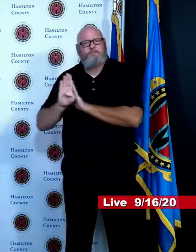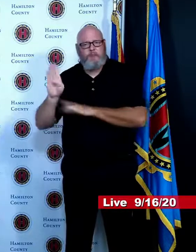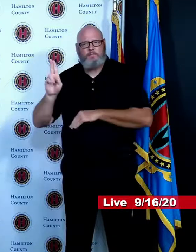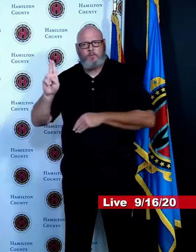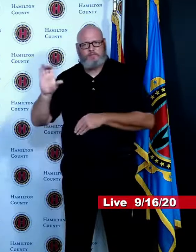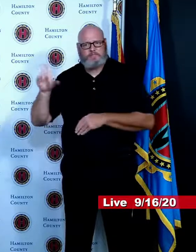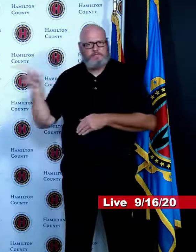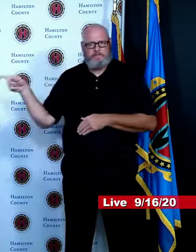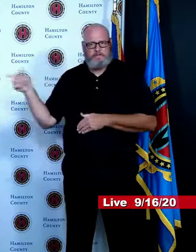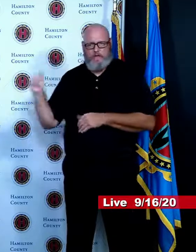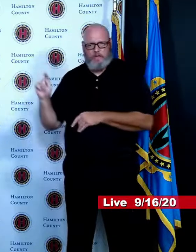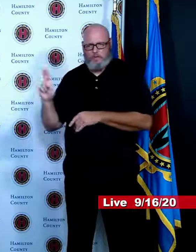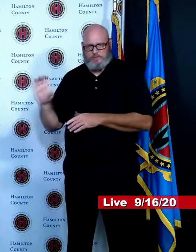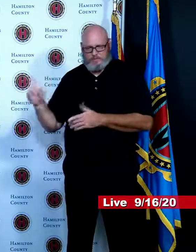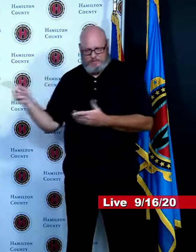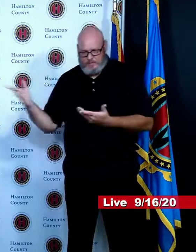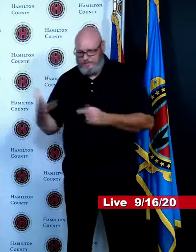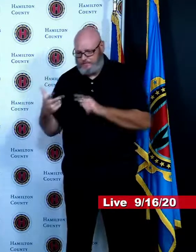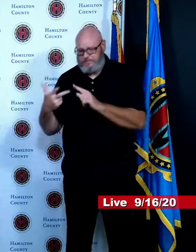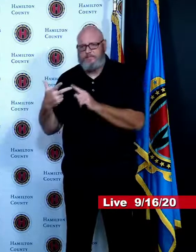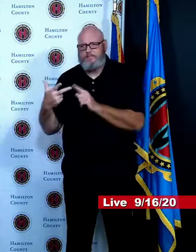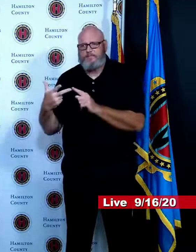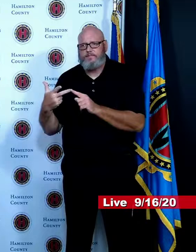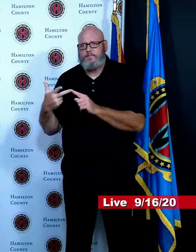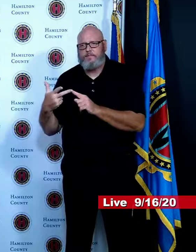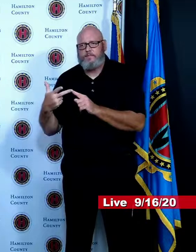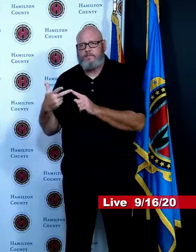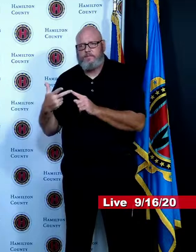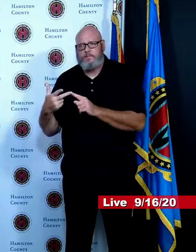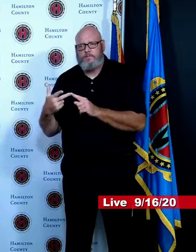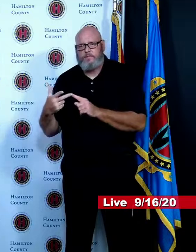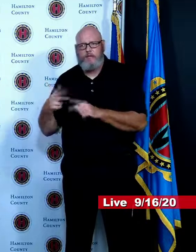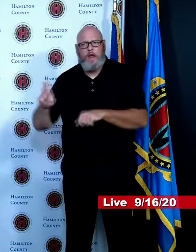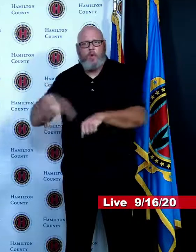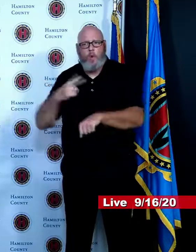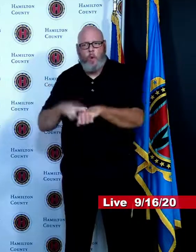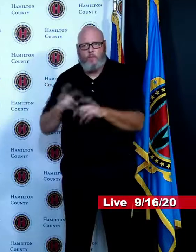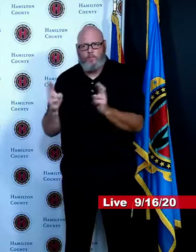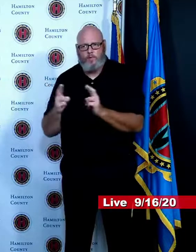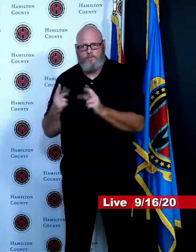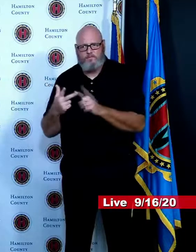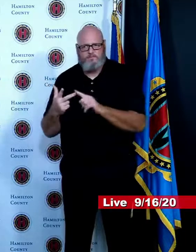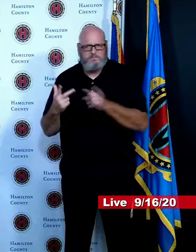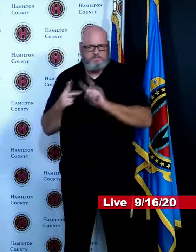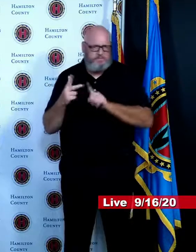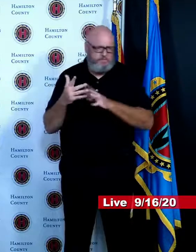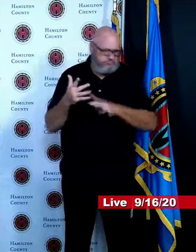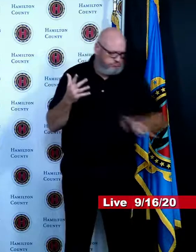four degrees fahrenheit refrigeration the other vaccines that we look at have pretty standard refrigeration it's